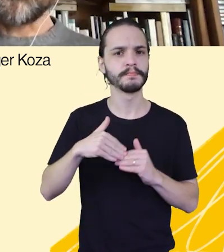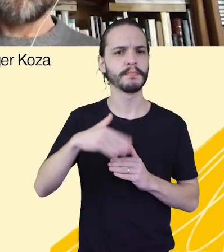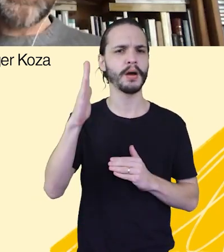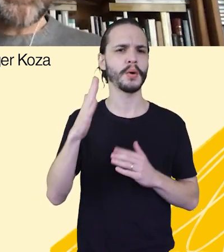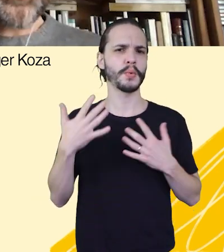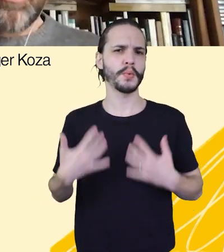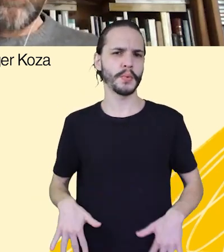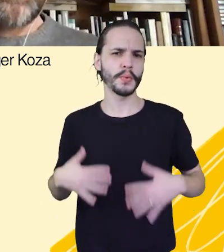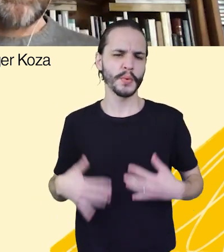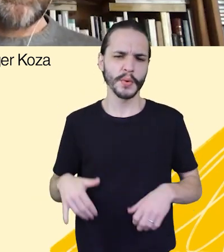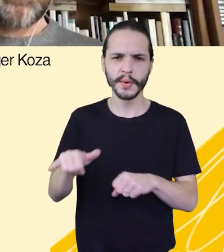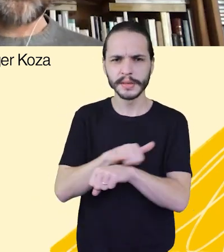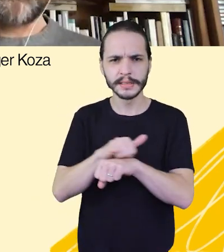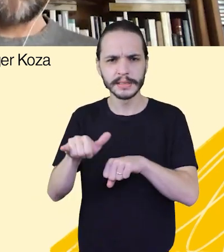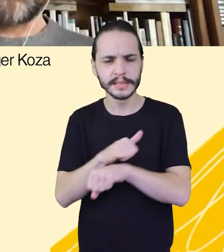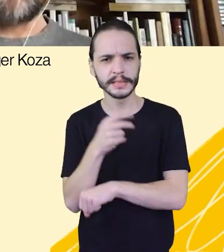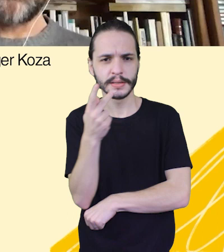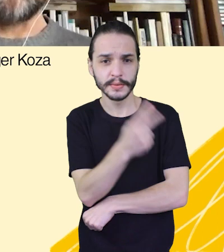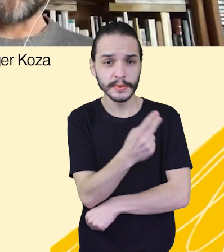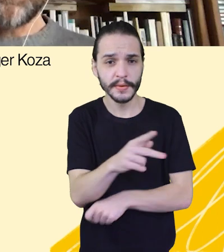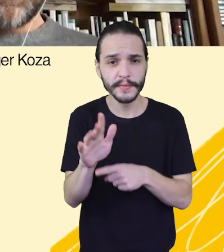And the most substantial in each film that you have done.